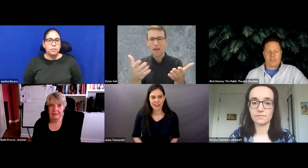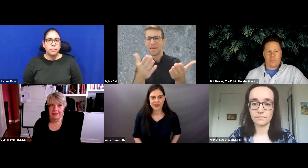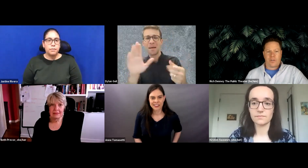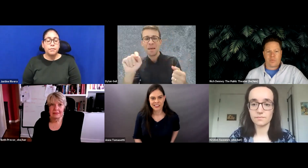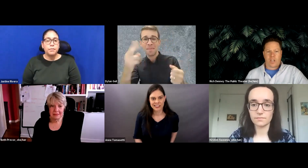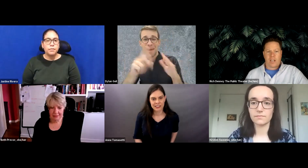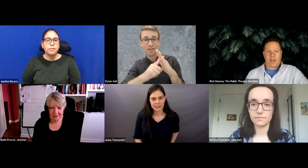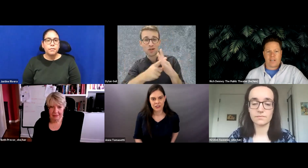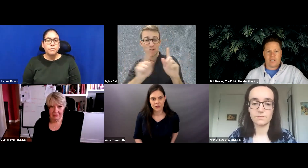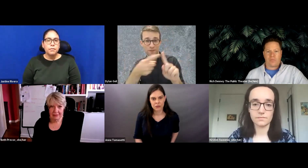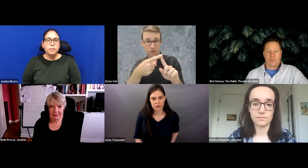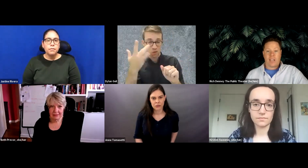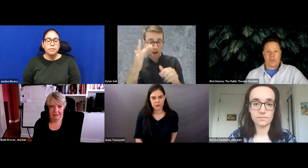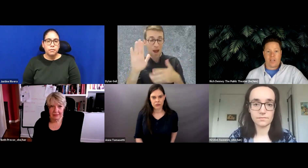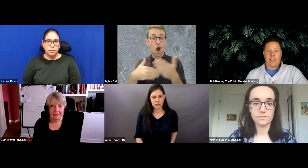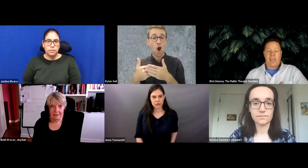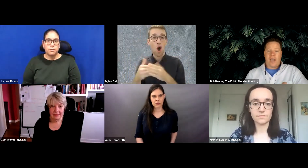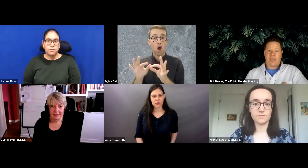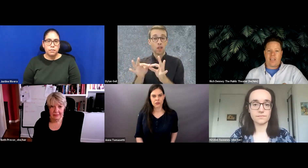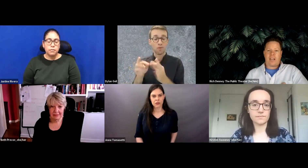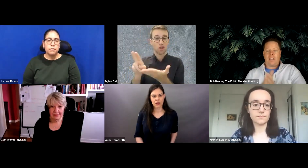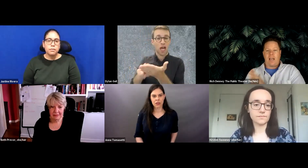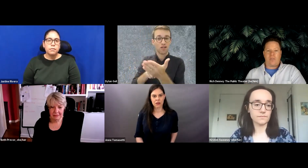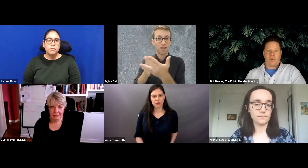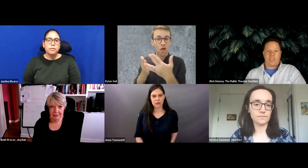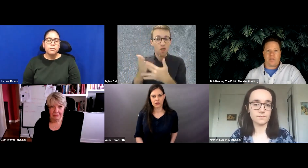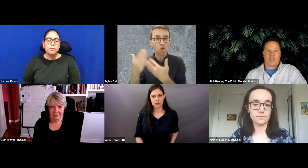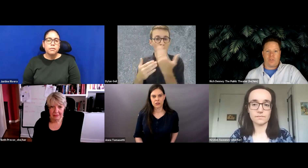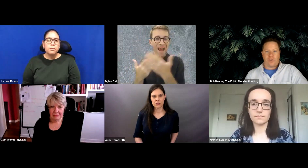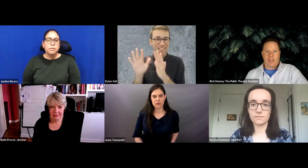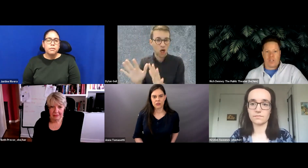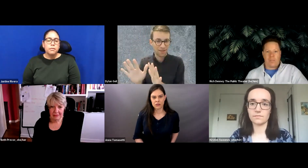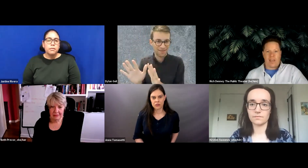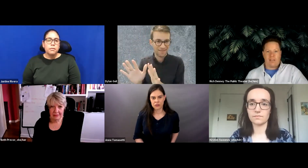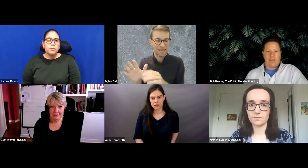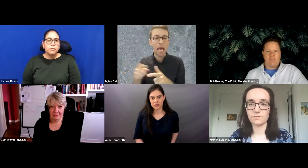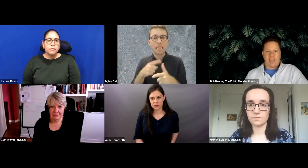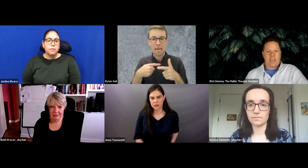interpreters were contracted through Hands On, and then I can align with some additional information about making it